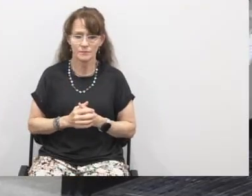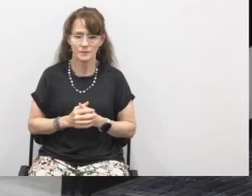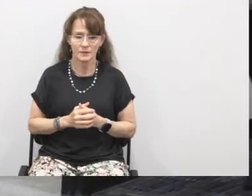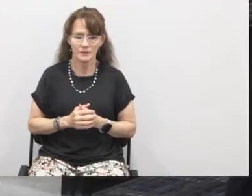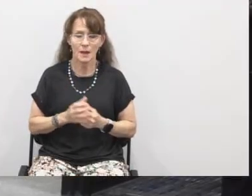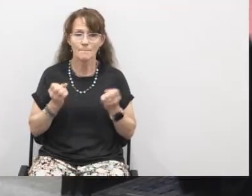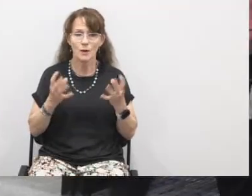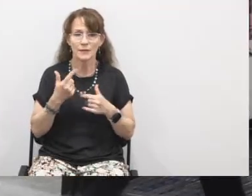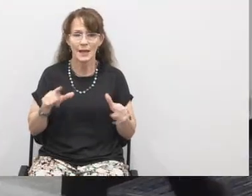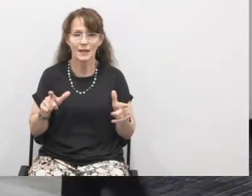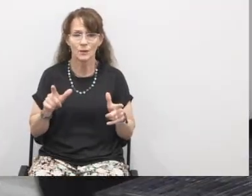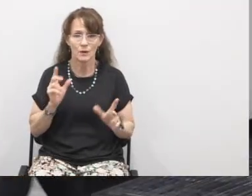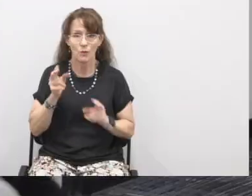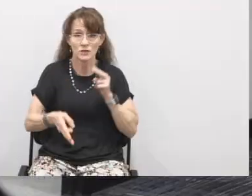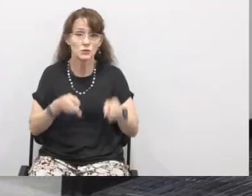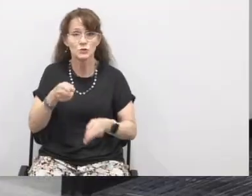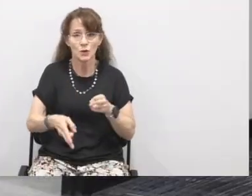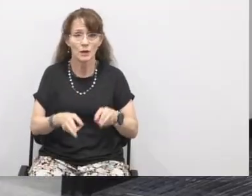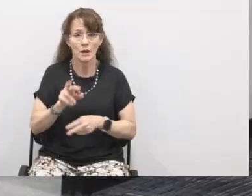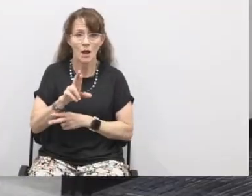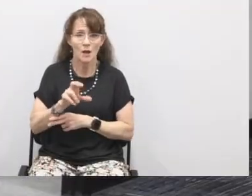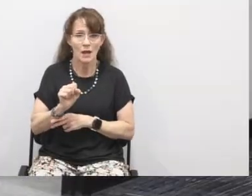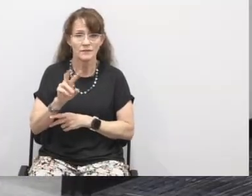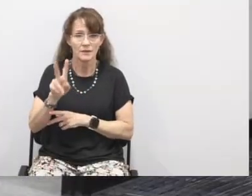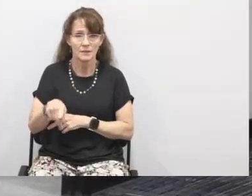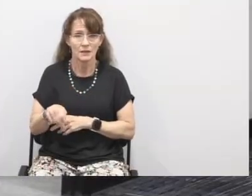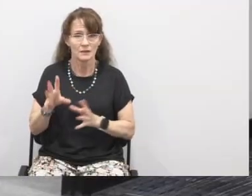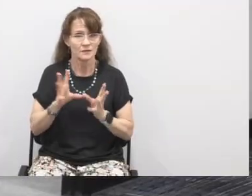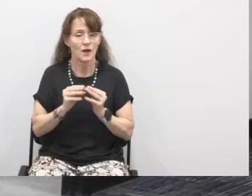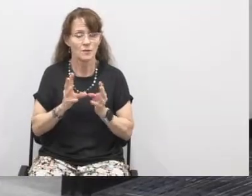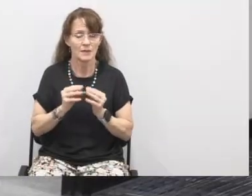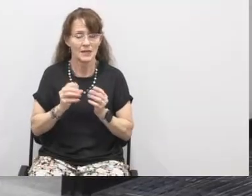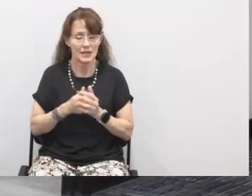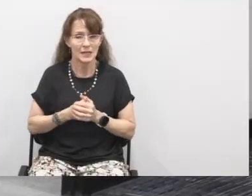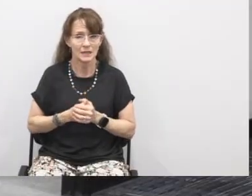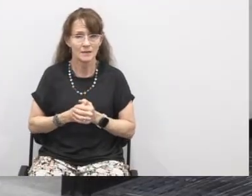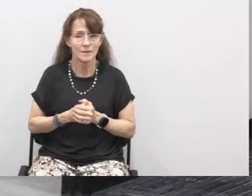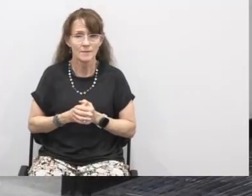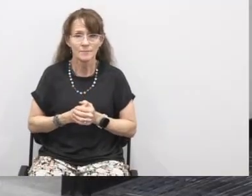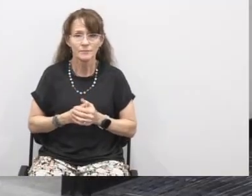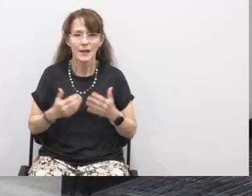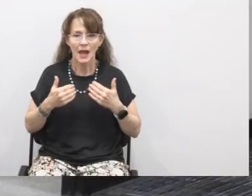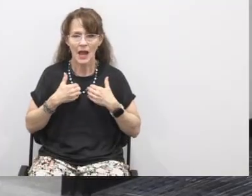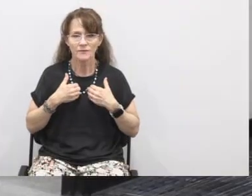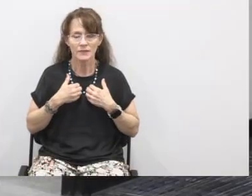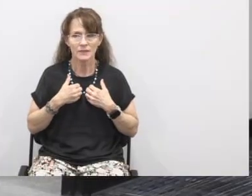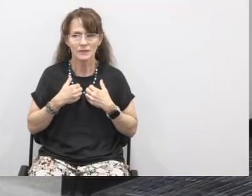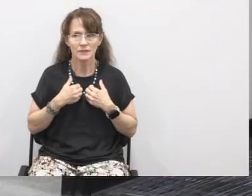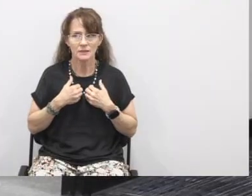actually wanted to join RSVP because of our meeting. And, you know, just having that sense of,